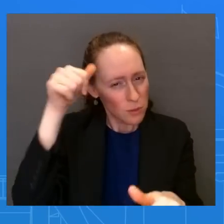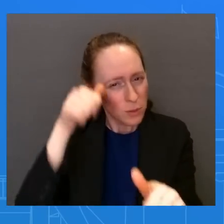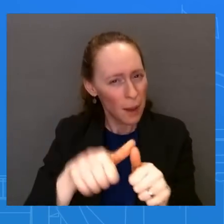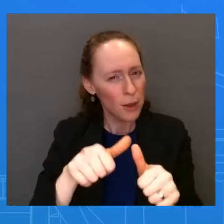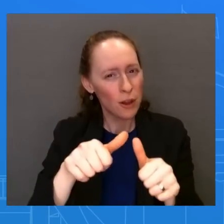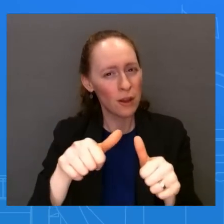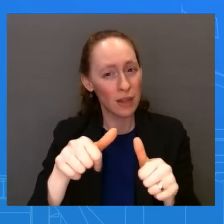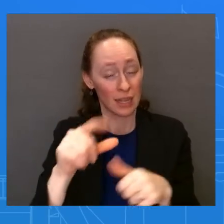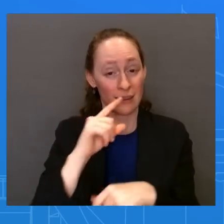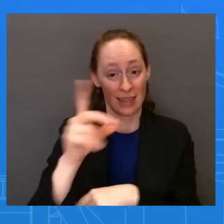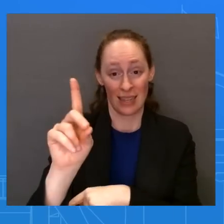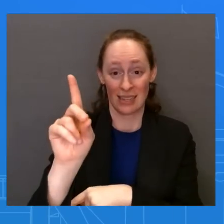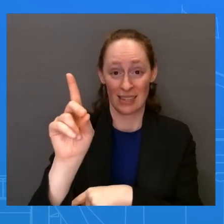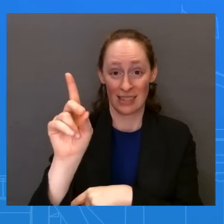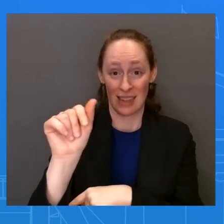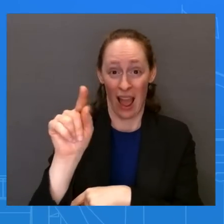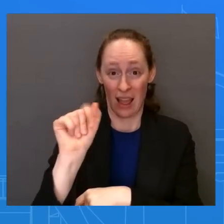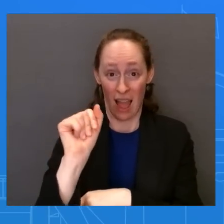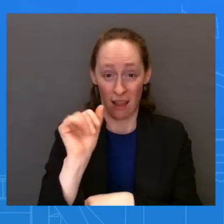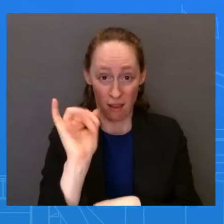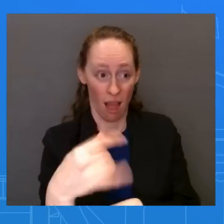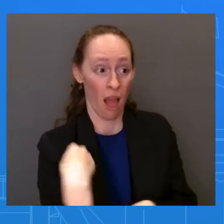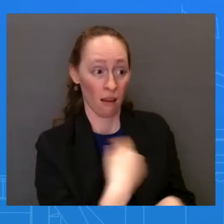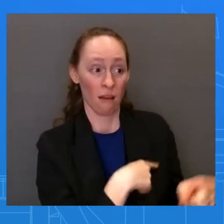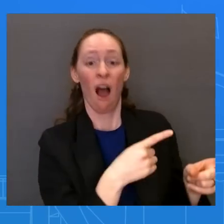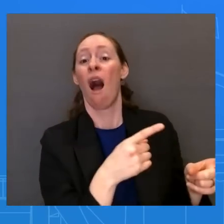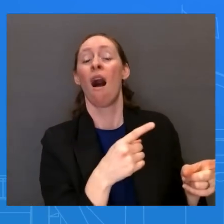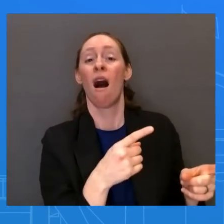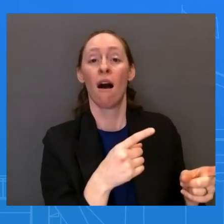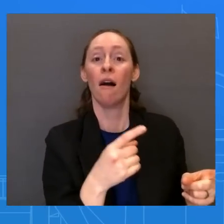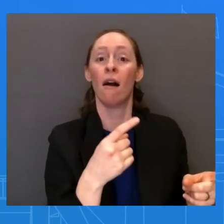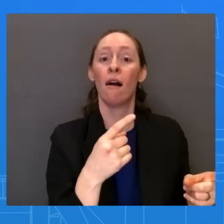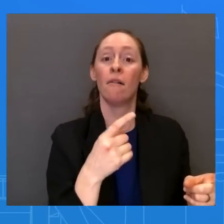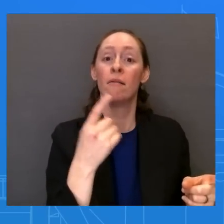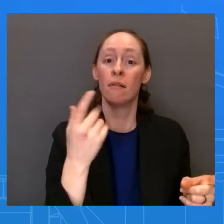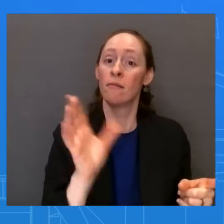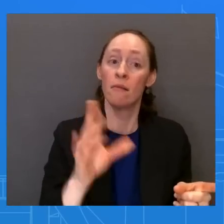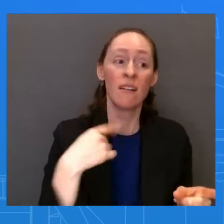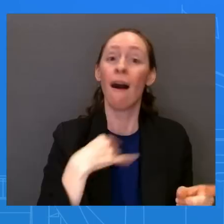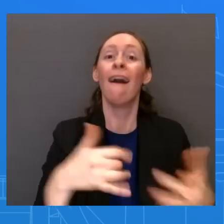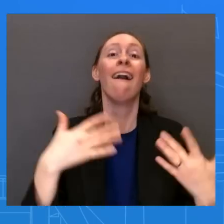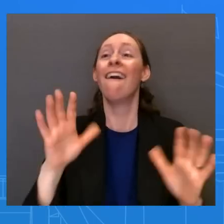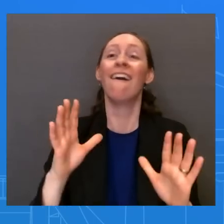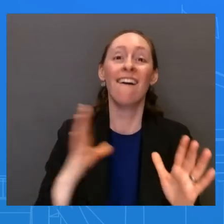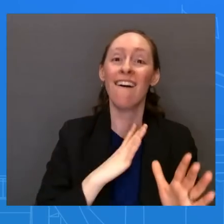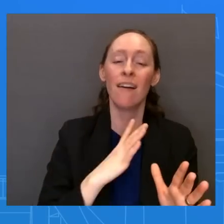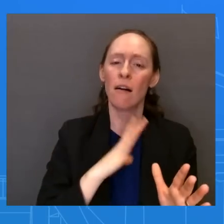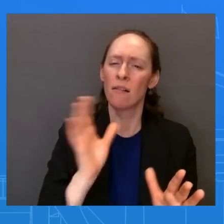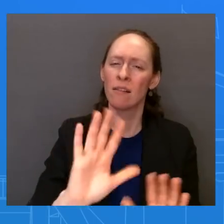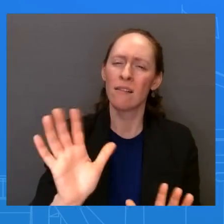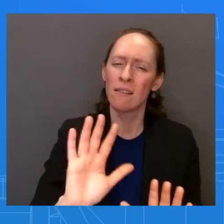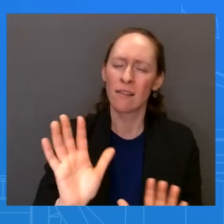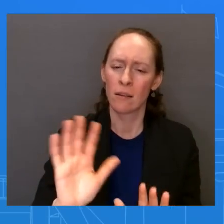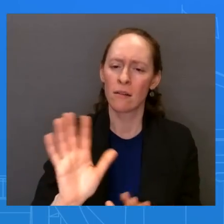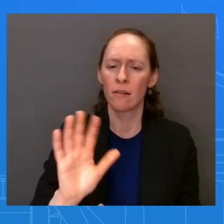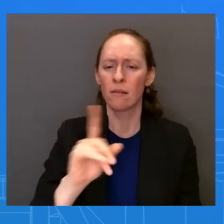Look, again, as I mentioned to your colleague, I'm not going to comment specifically on